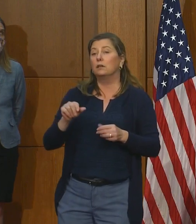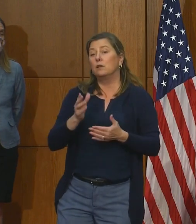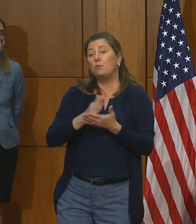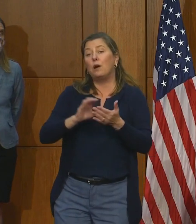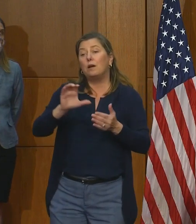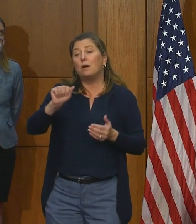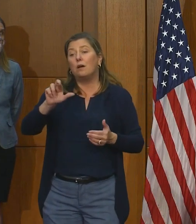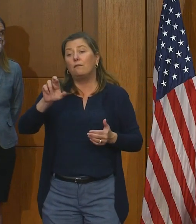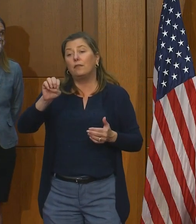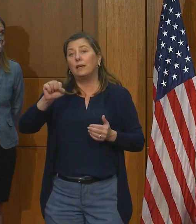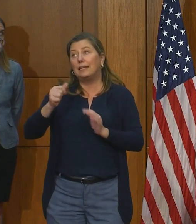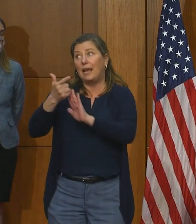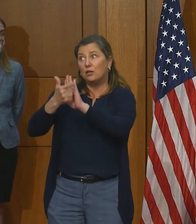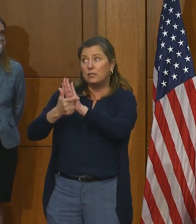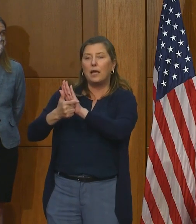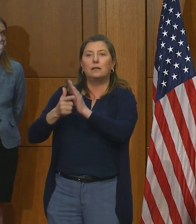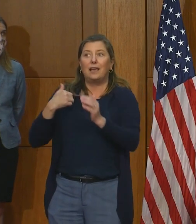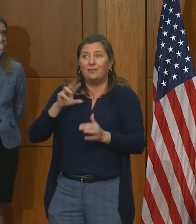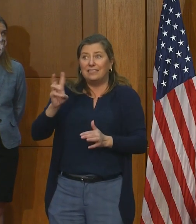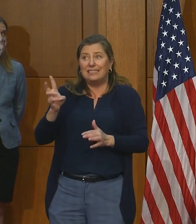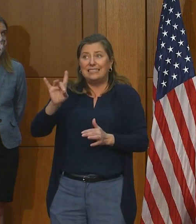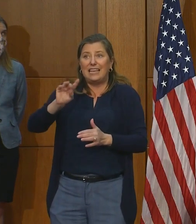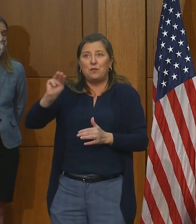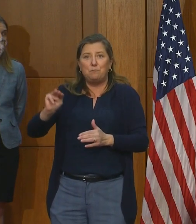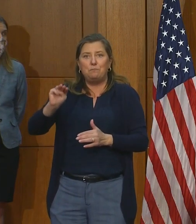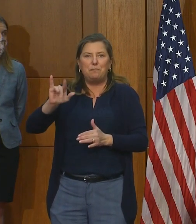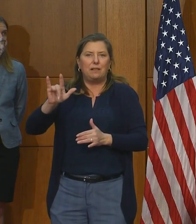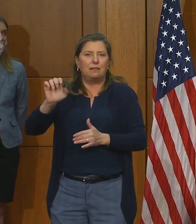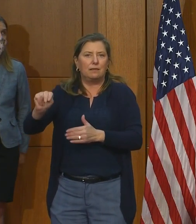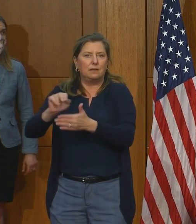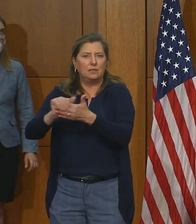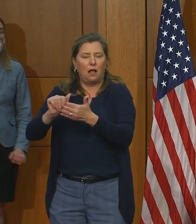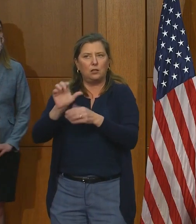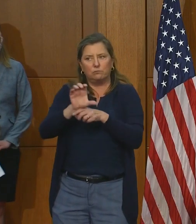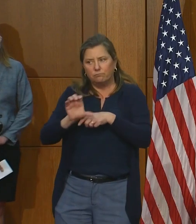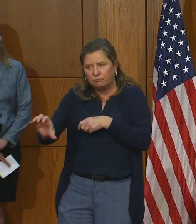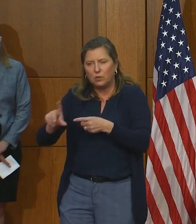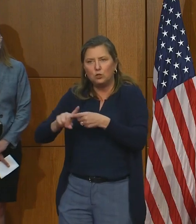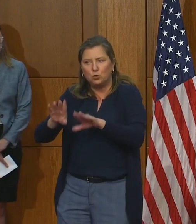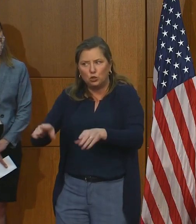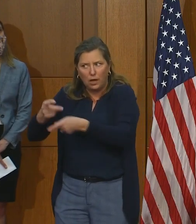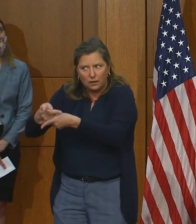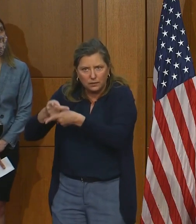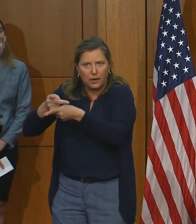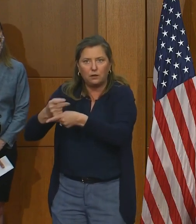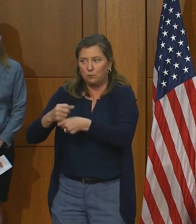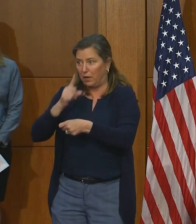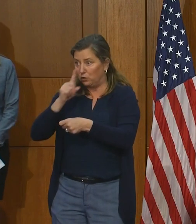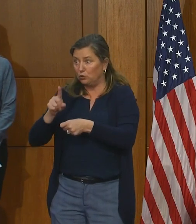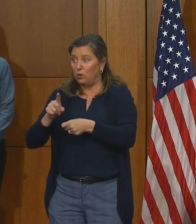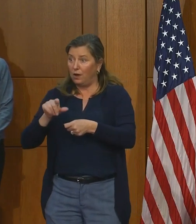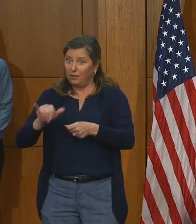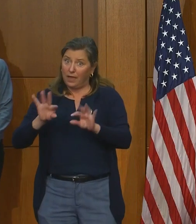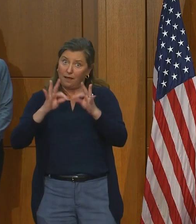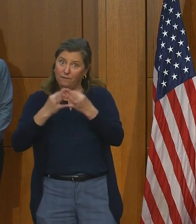CHILDHOOD EDUCATION UP. SO OKAY